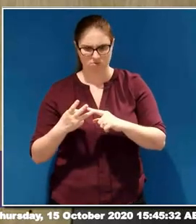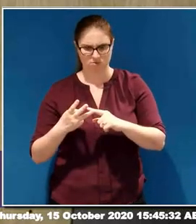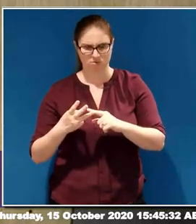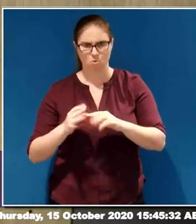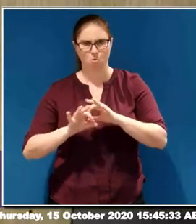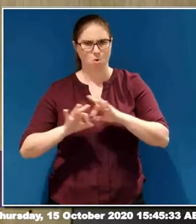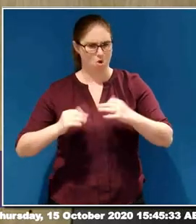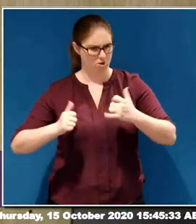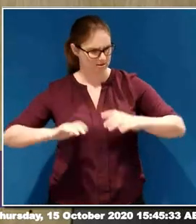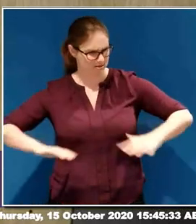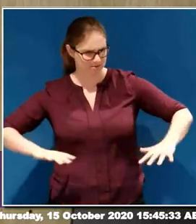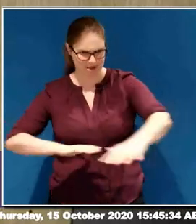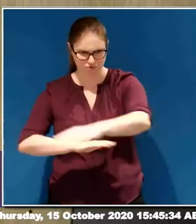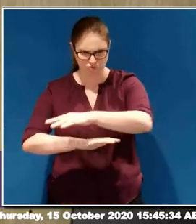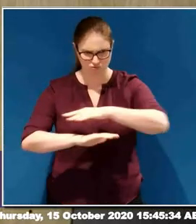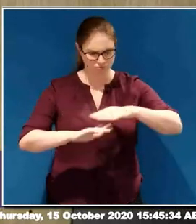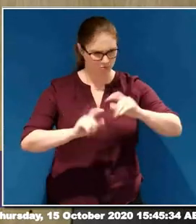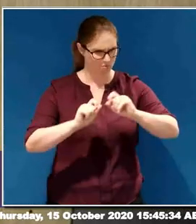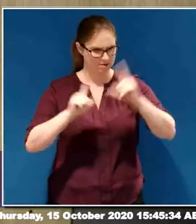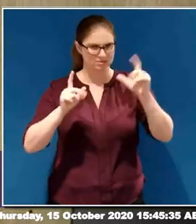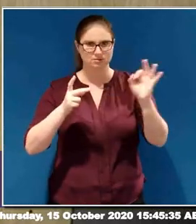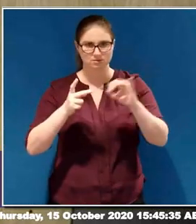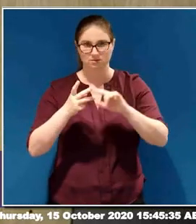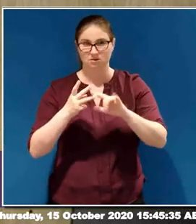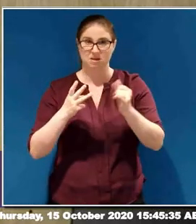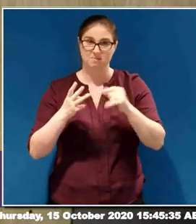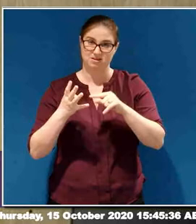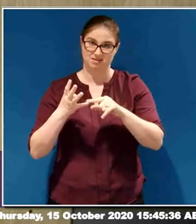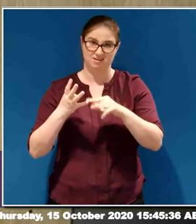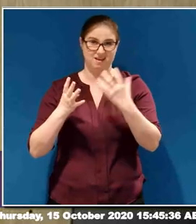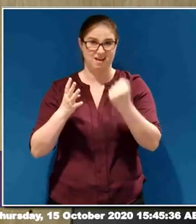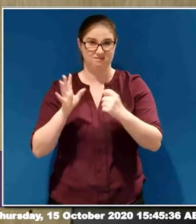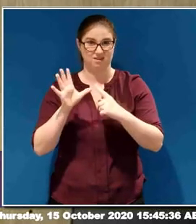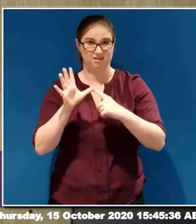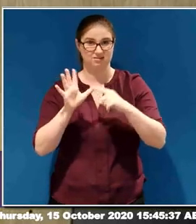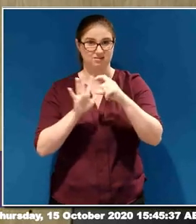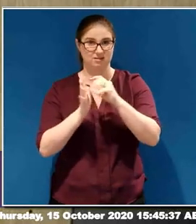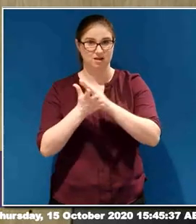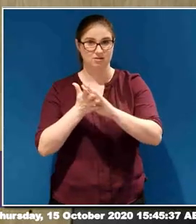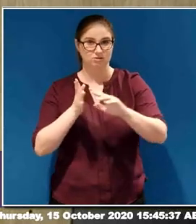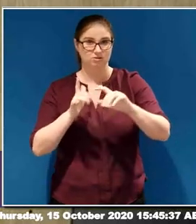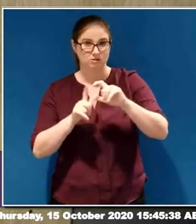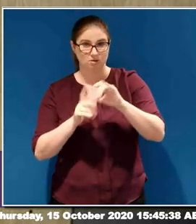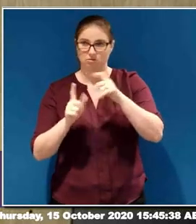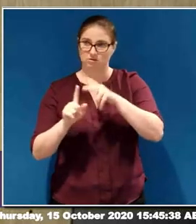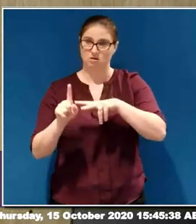ADHD and other disabilities, and they were spending a lot of time in